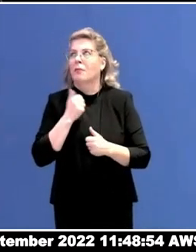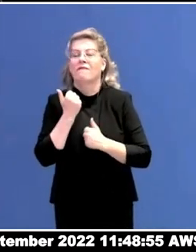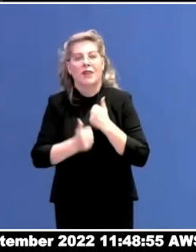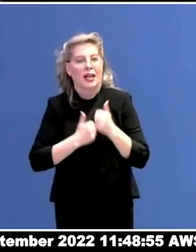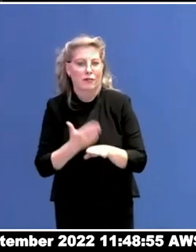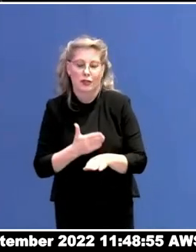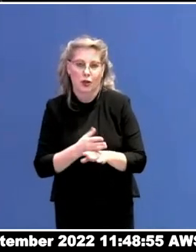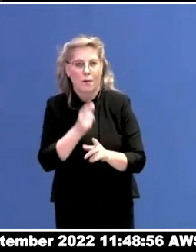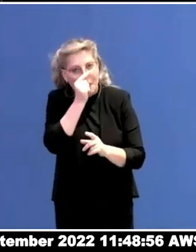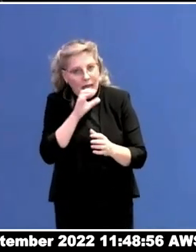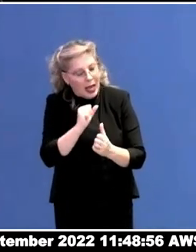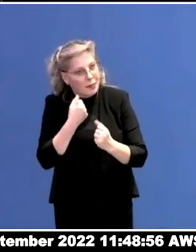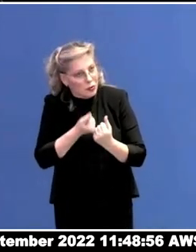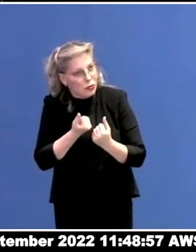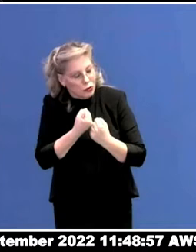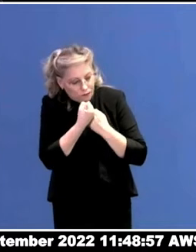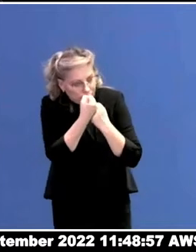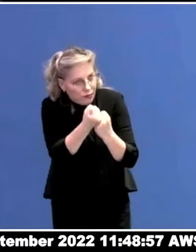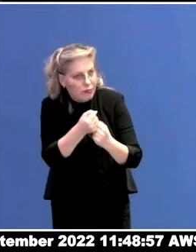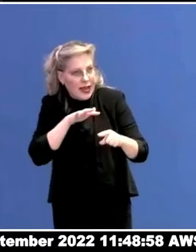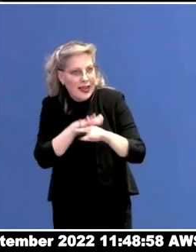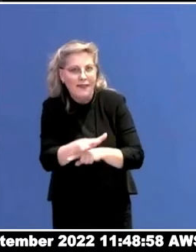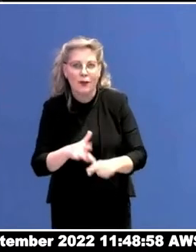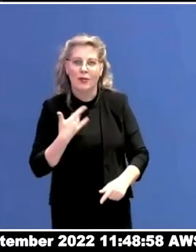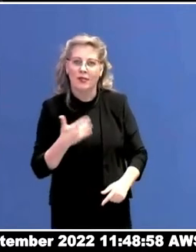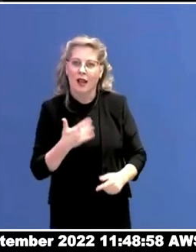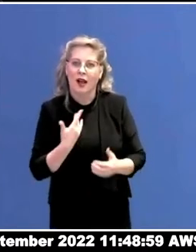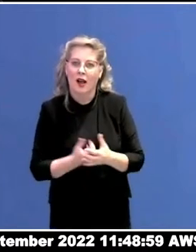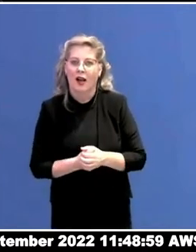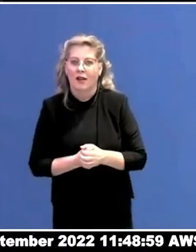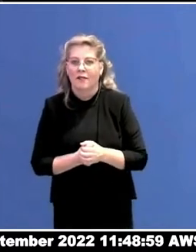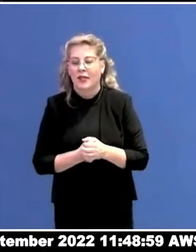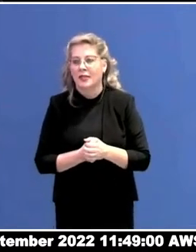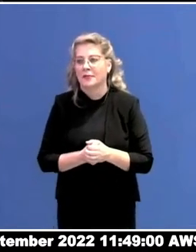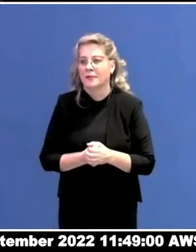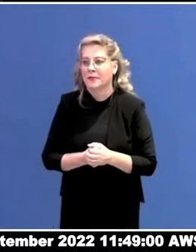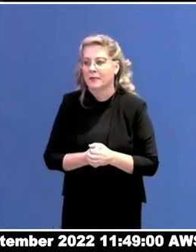The other thing too, just going up there Christmas Day, one of the fellas he said to me, "What are you doing up here?